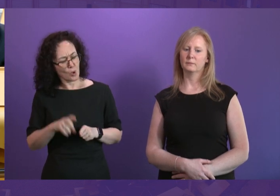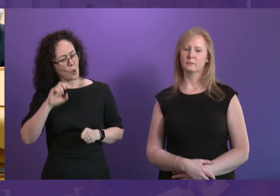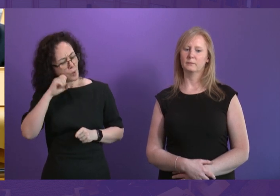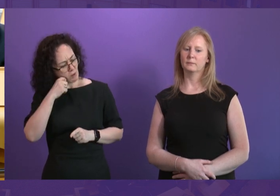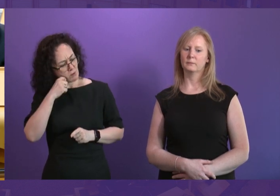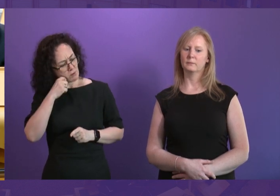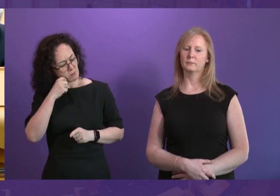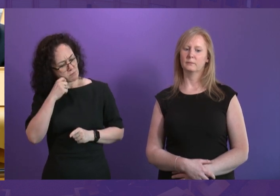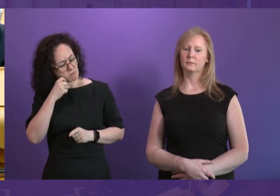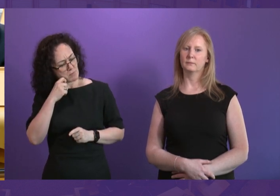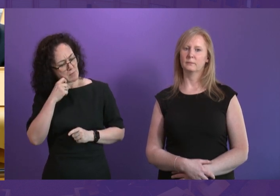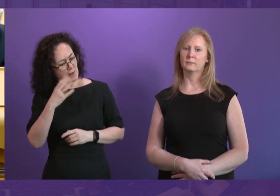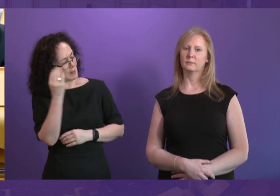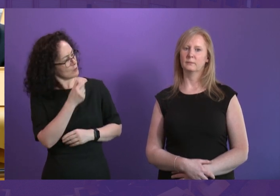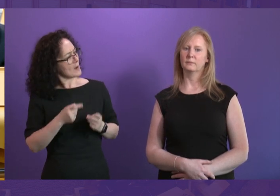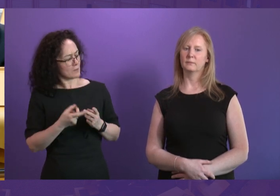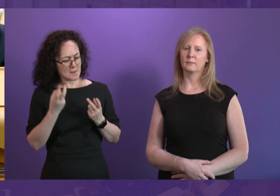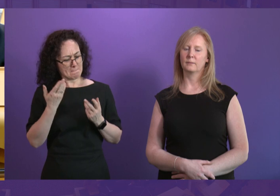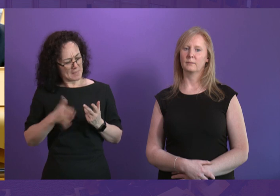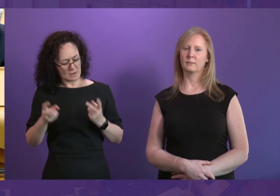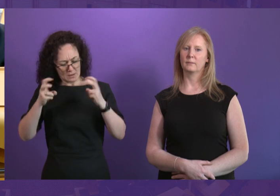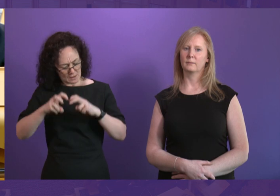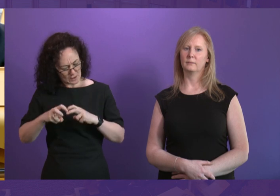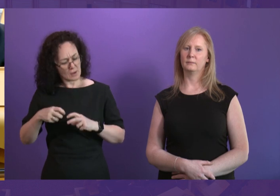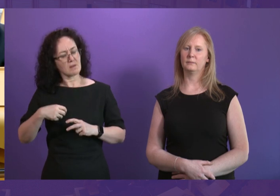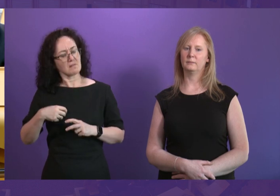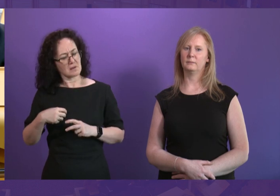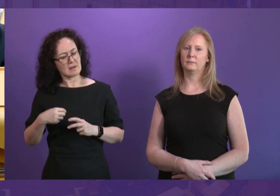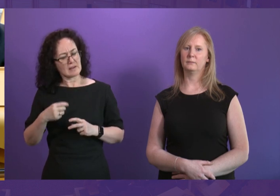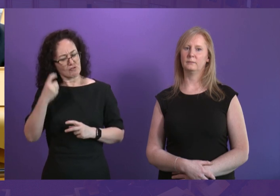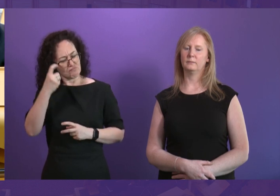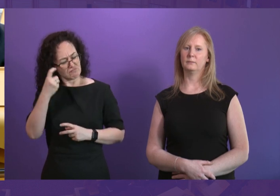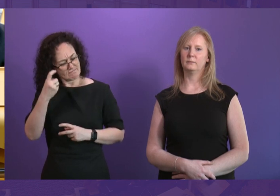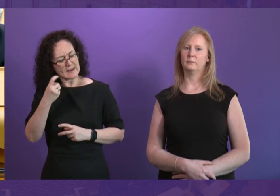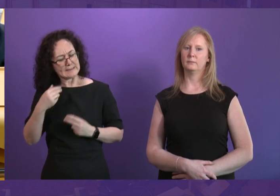we think is required in the light of that, to ensure that, where possible, the right